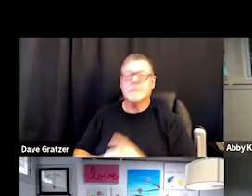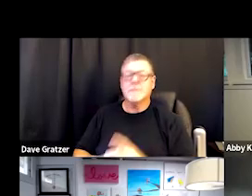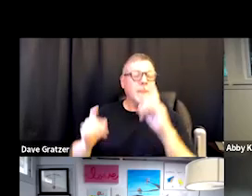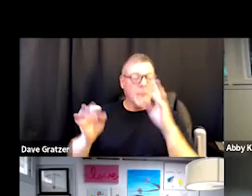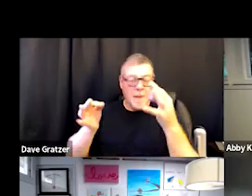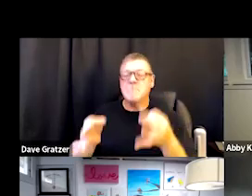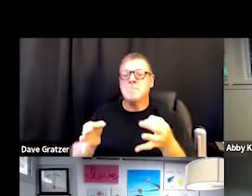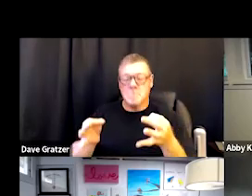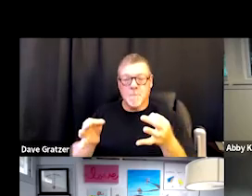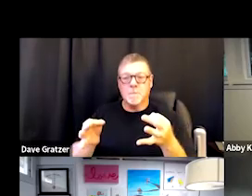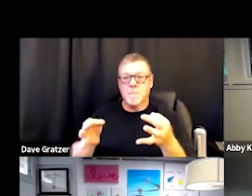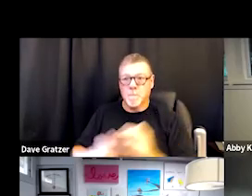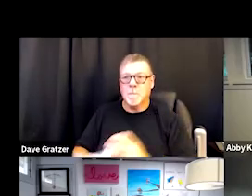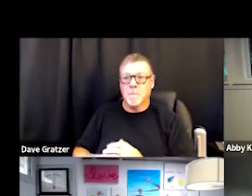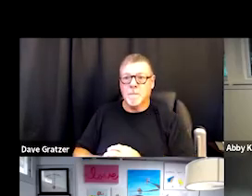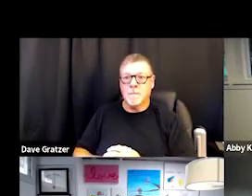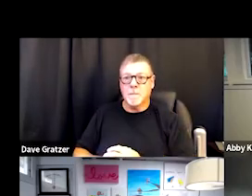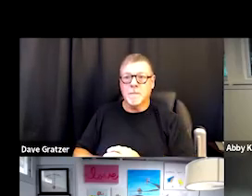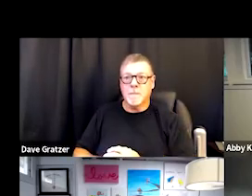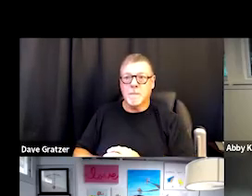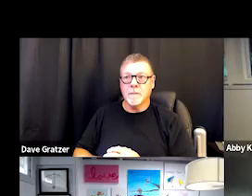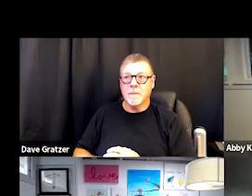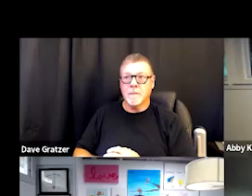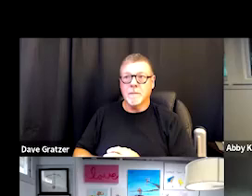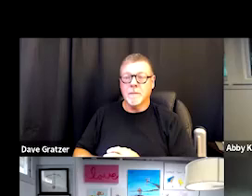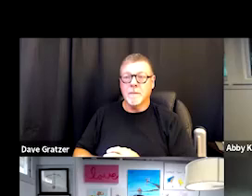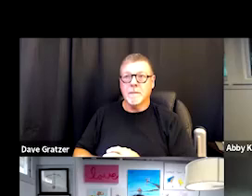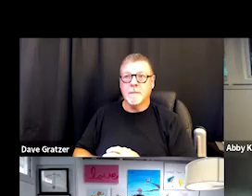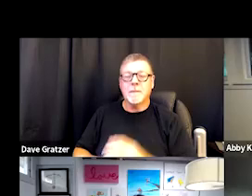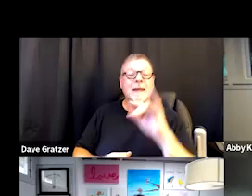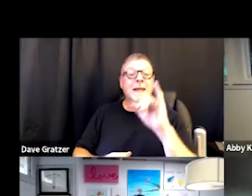So if you have a question about someone aging out